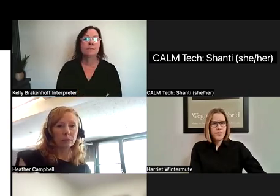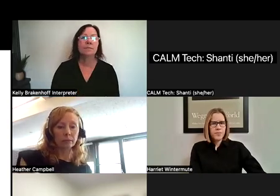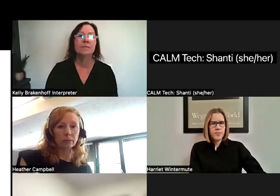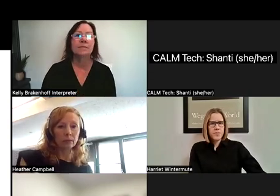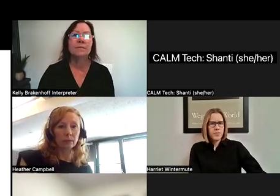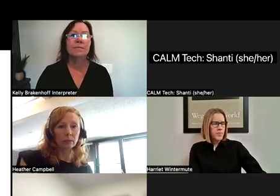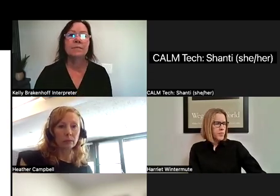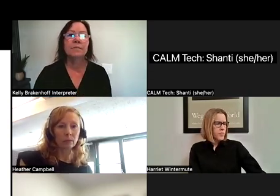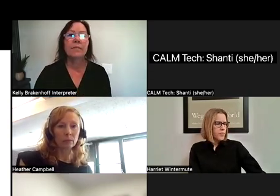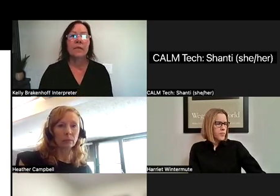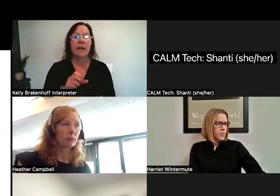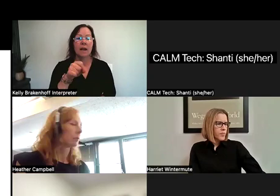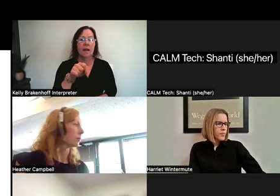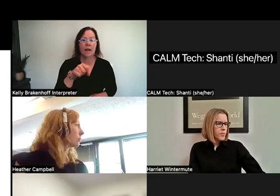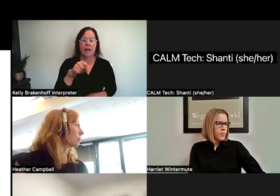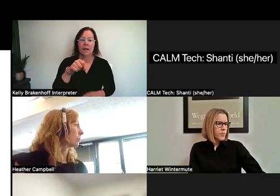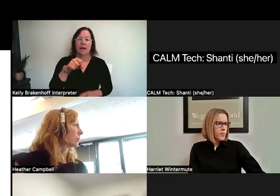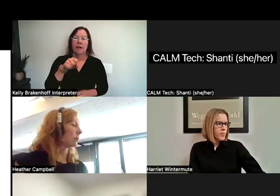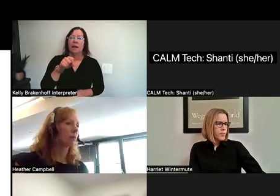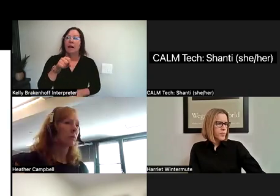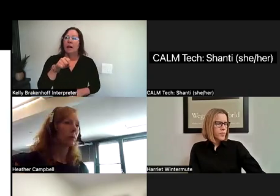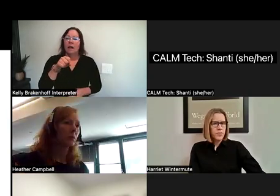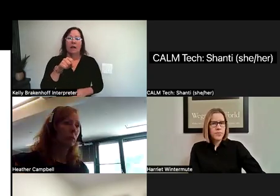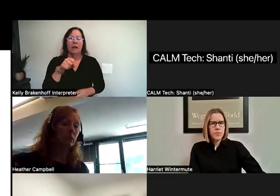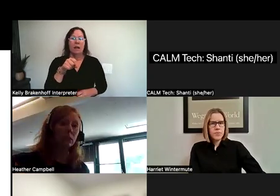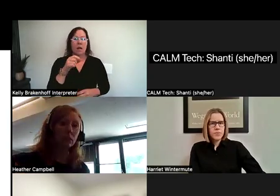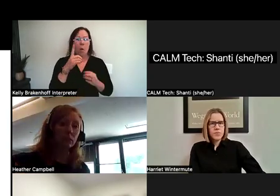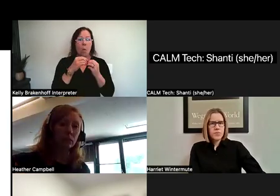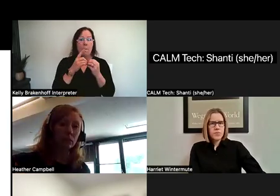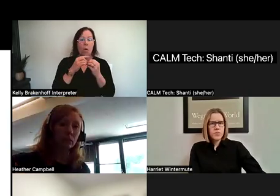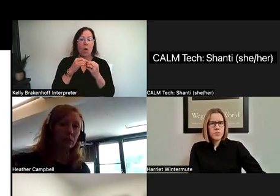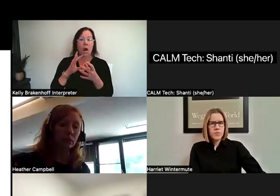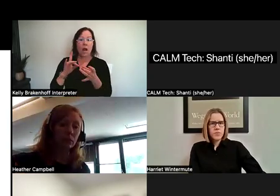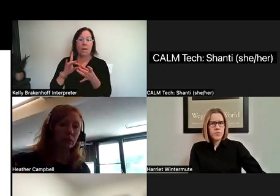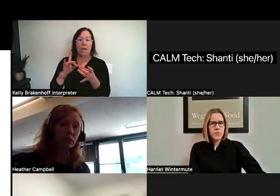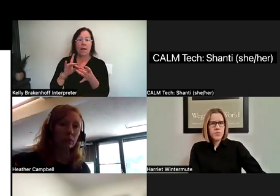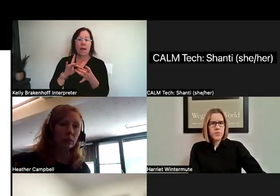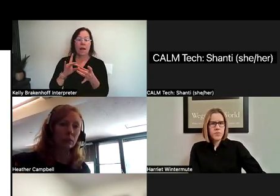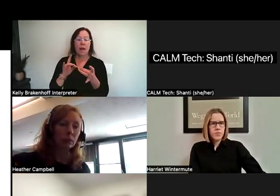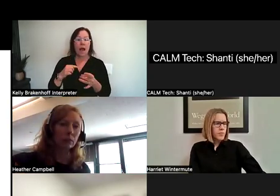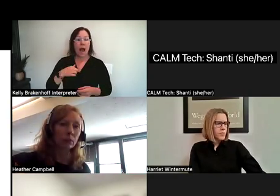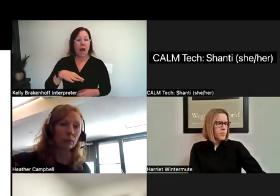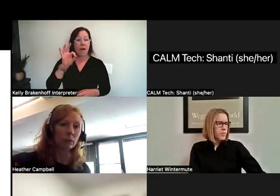Okay. And we have one more question or statement. I find that I am often in a